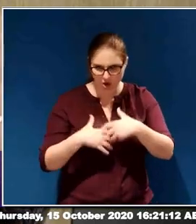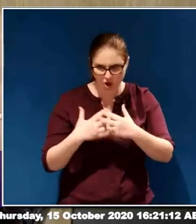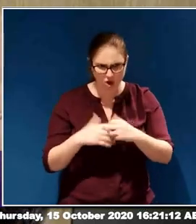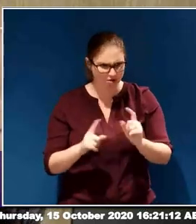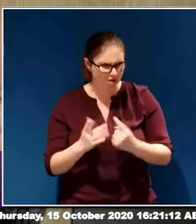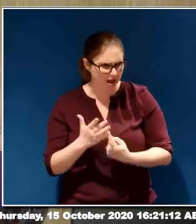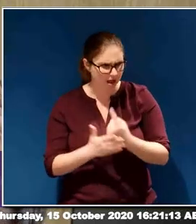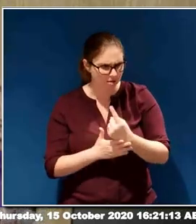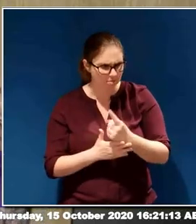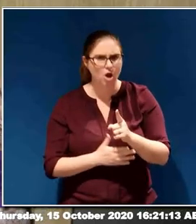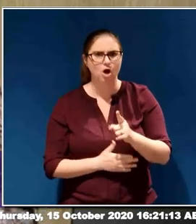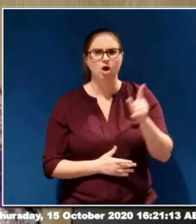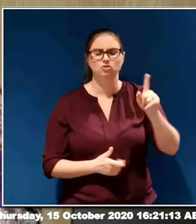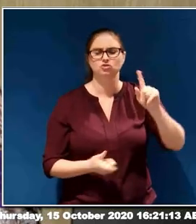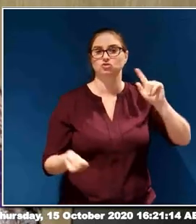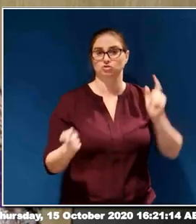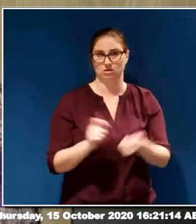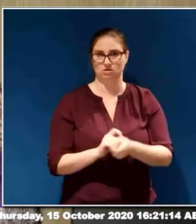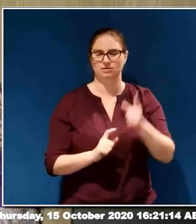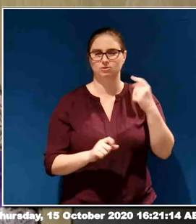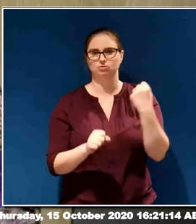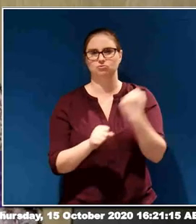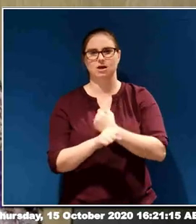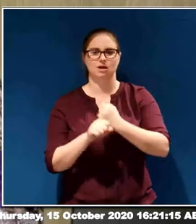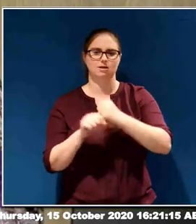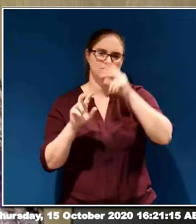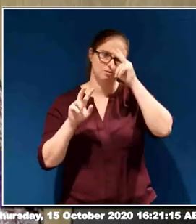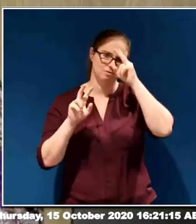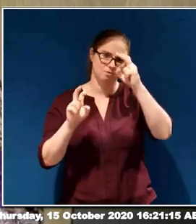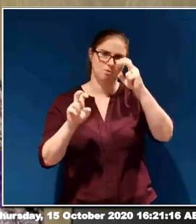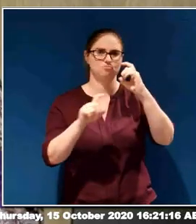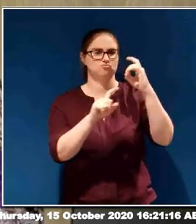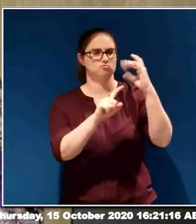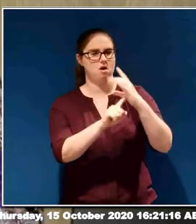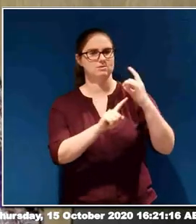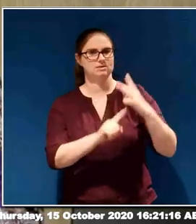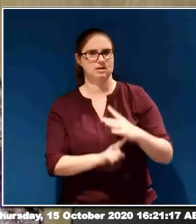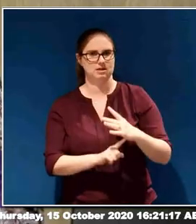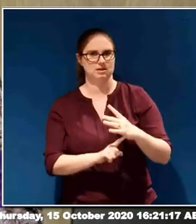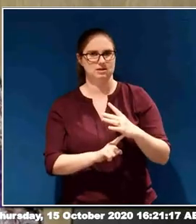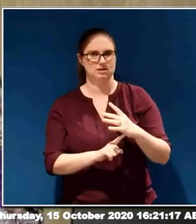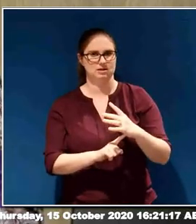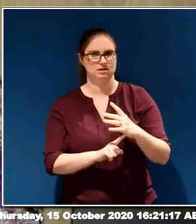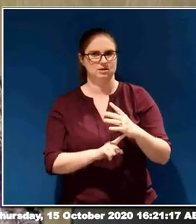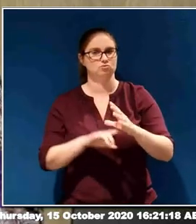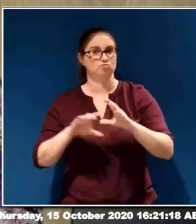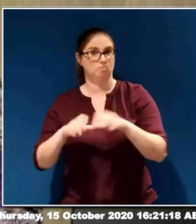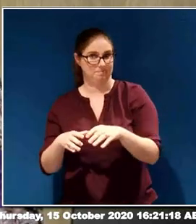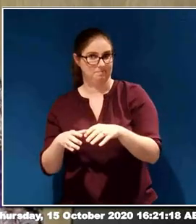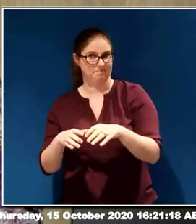priority subgroups, priority groups, and outcomes for those students, students